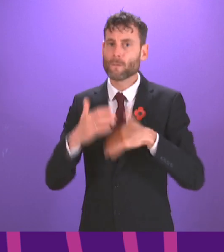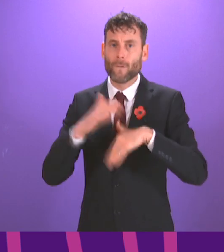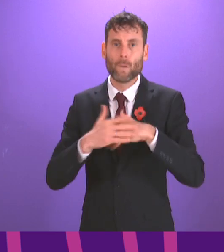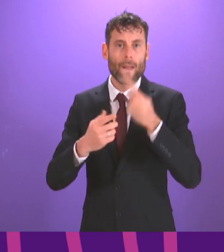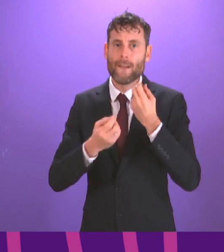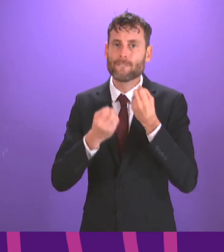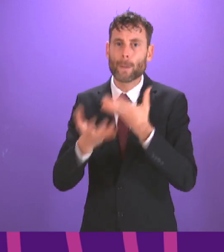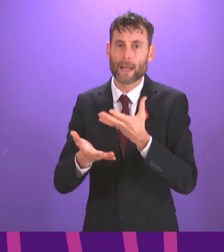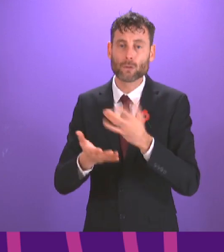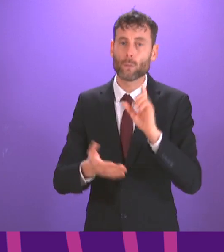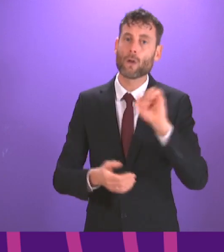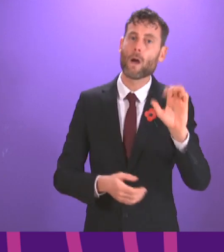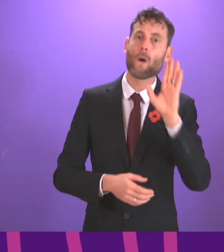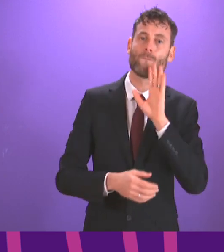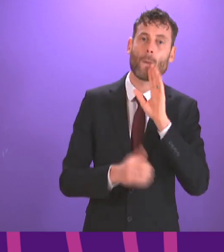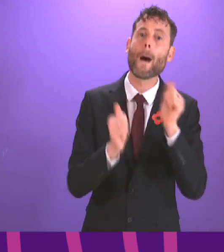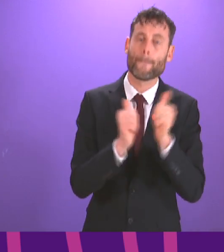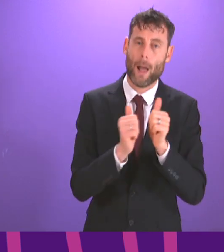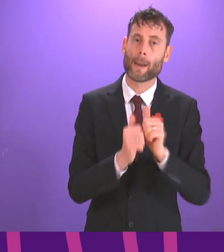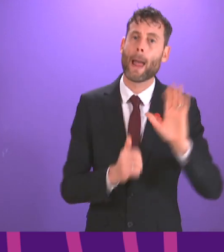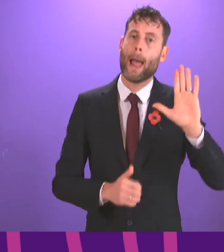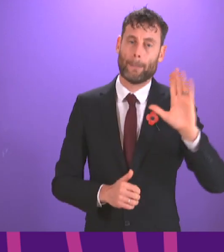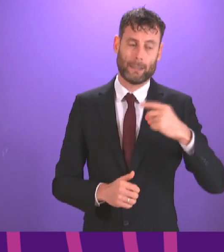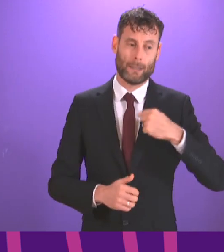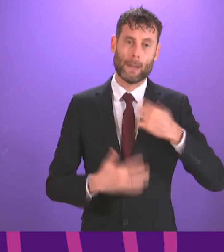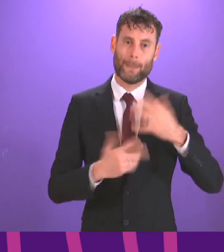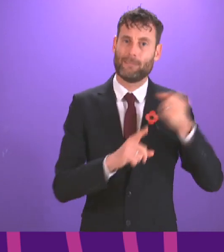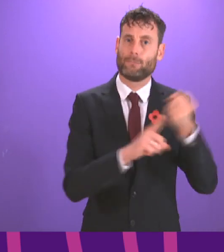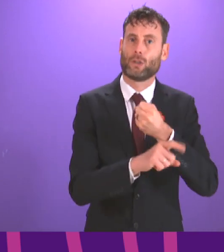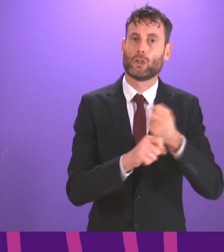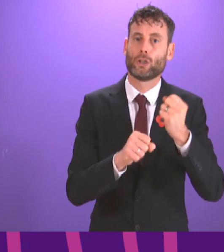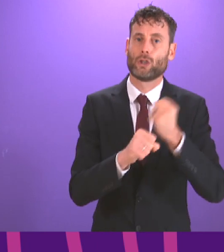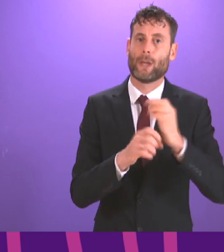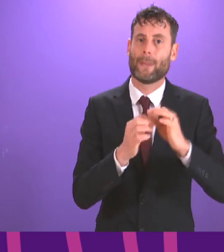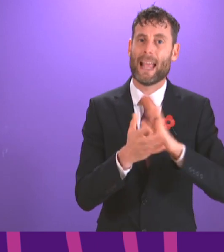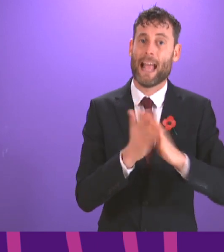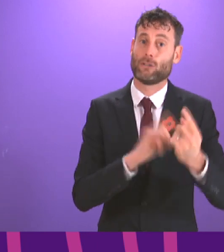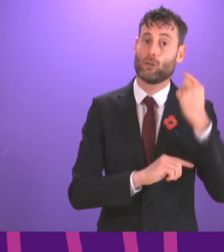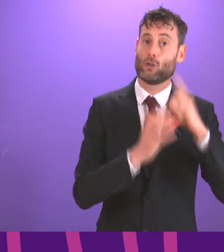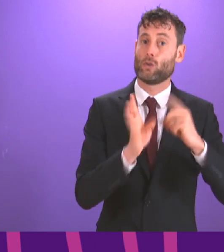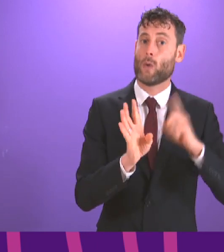that her former partner had admitted a charge of grievous bodily harm last July, eight months